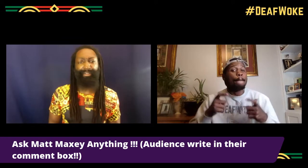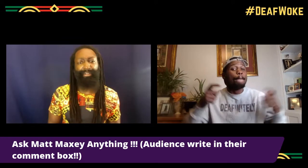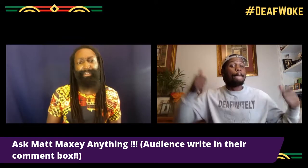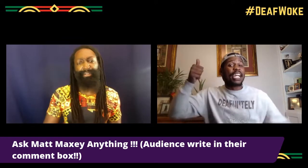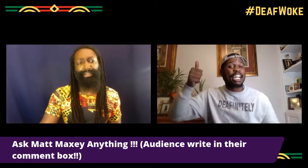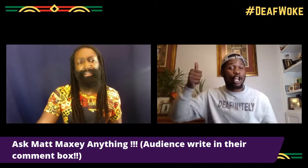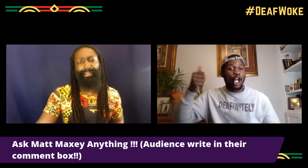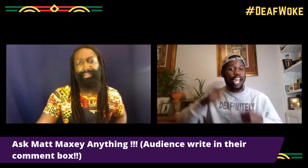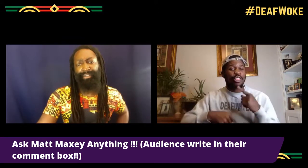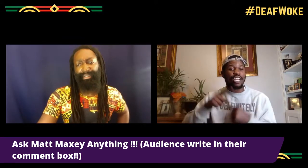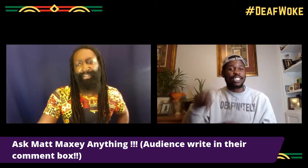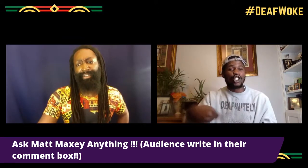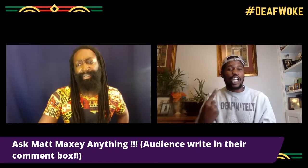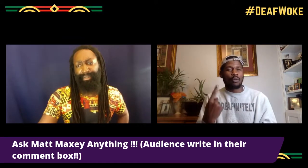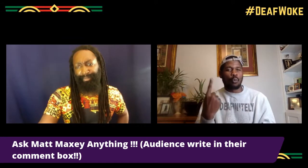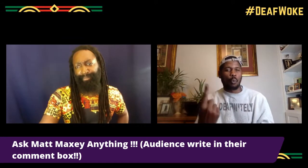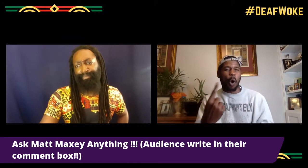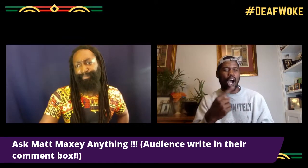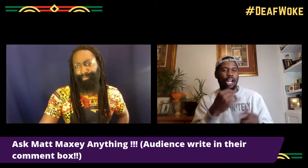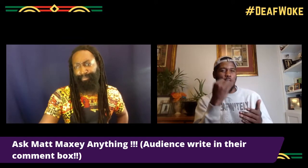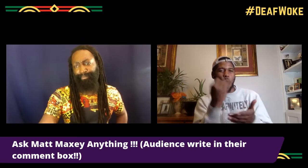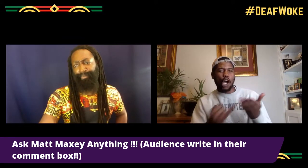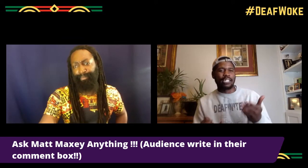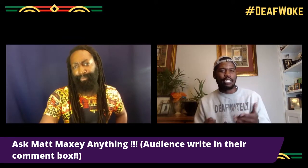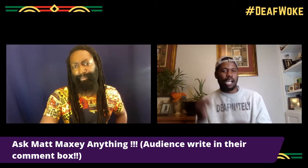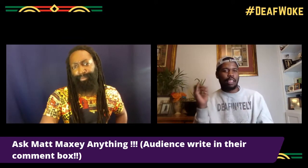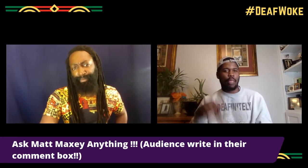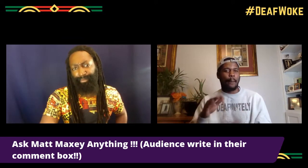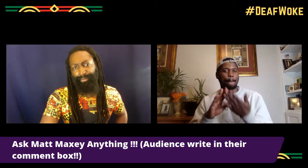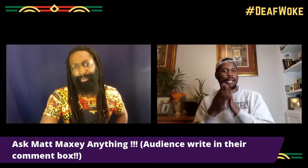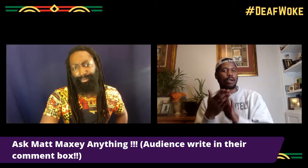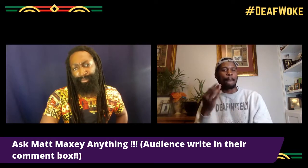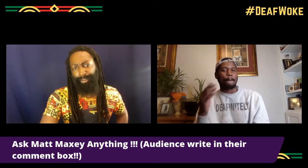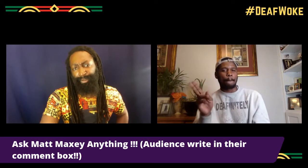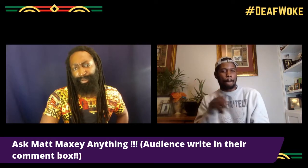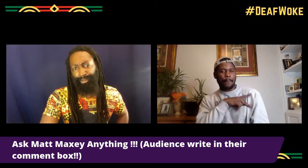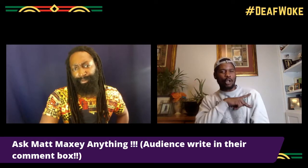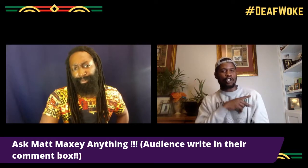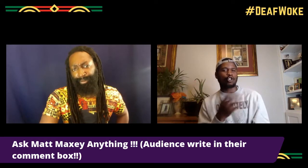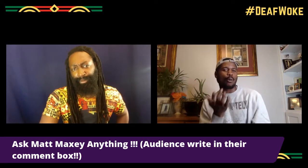Empowerment that's always important. You know it's bigger than just one artist.